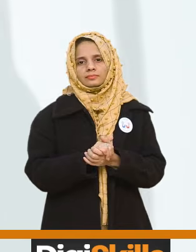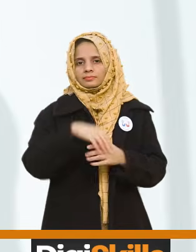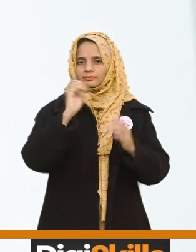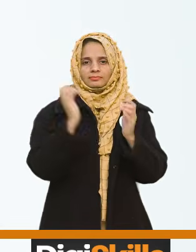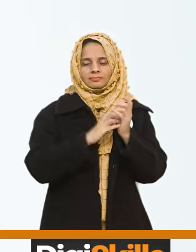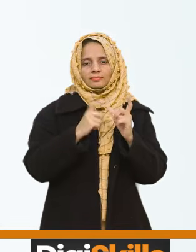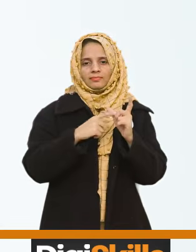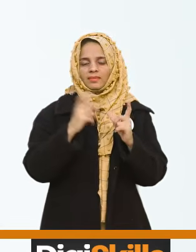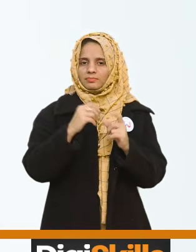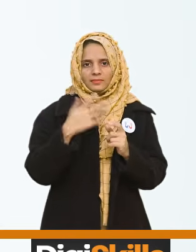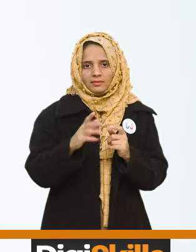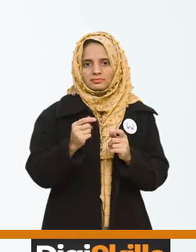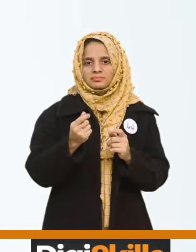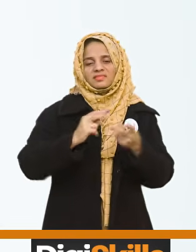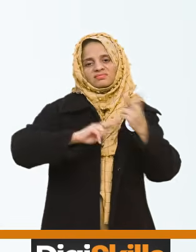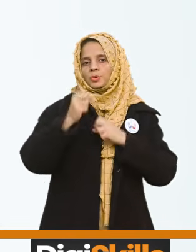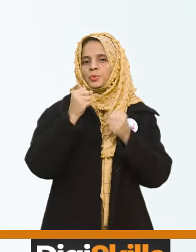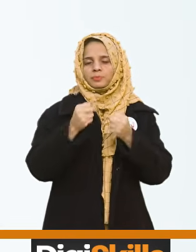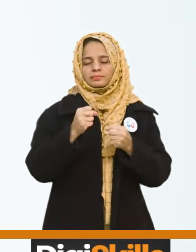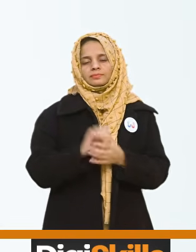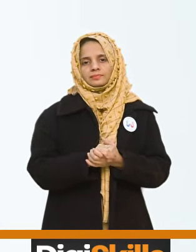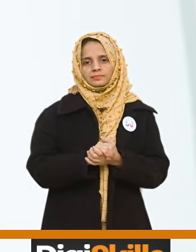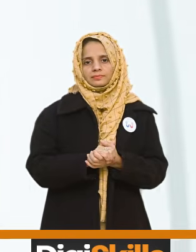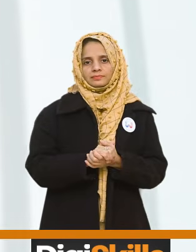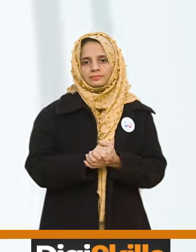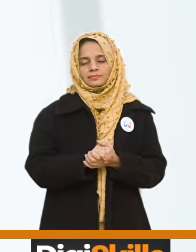After accepting the award, you cannot alter the price.